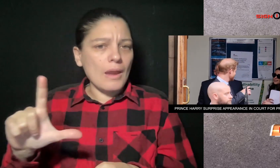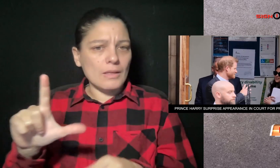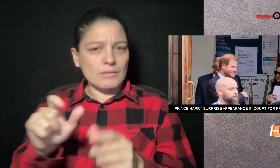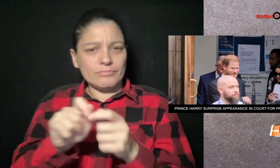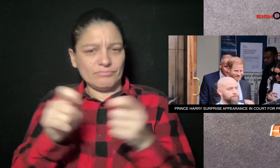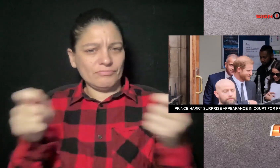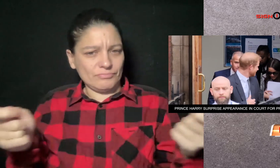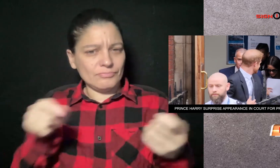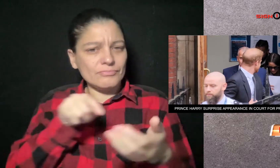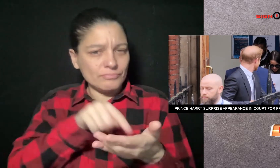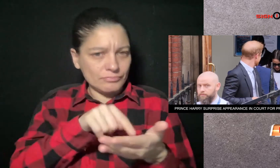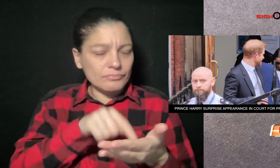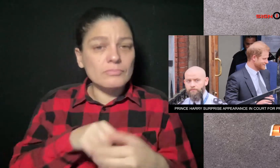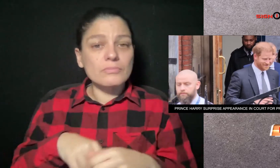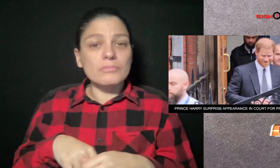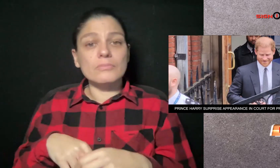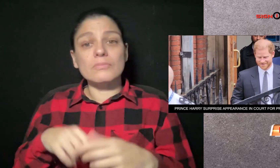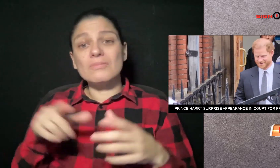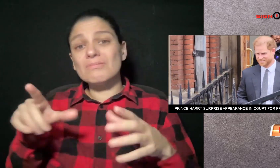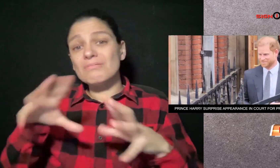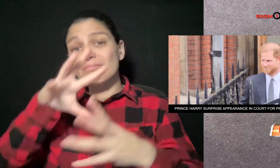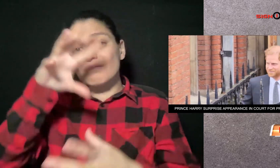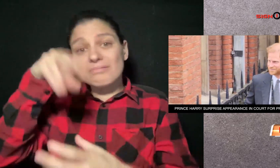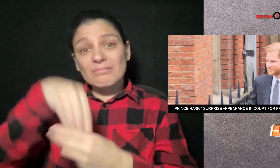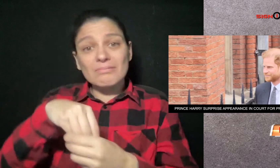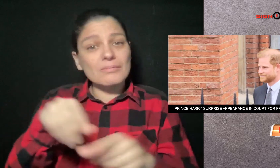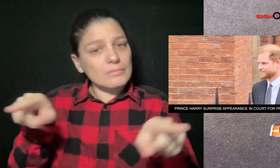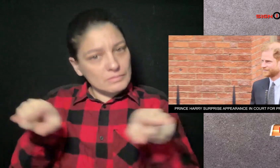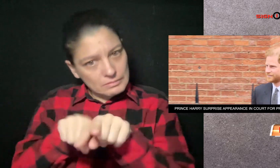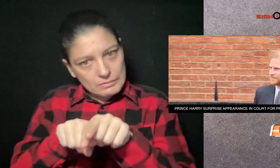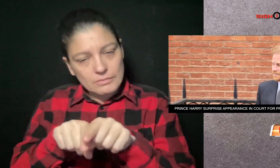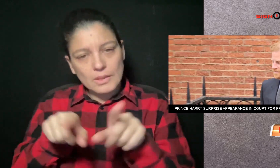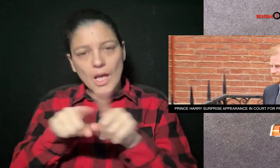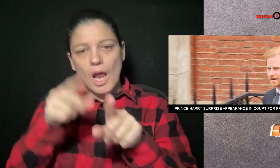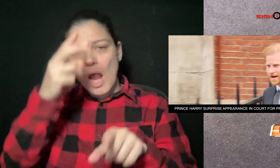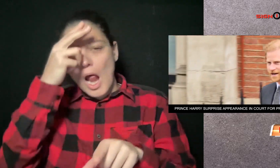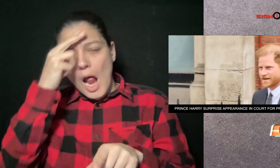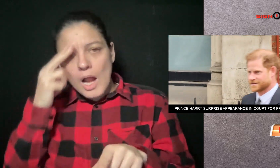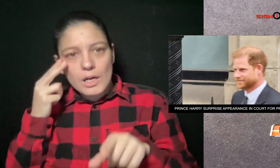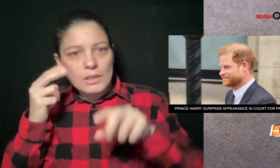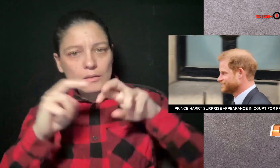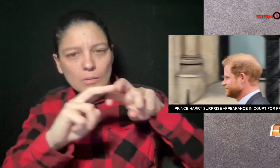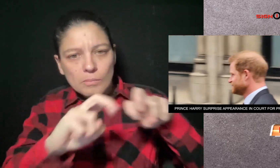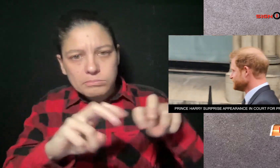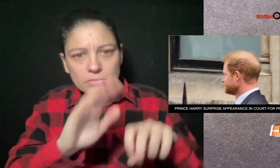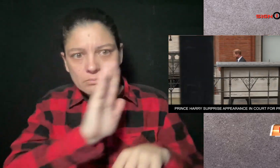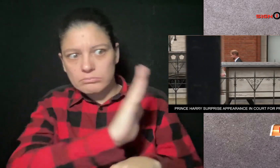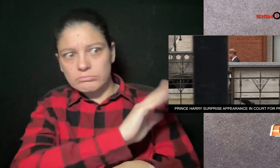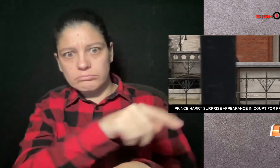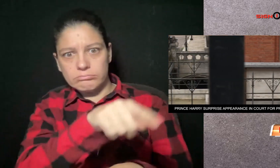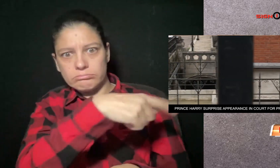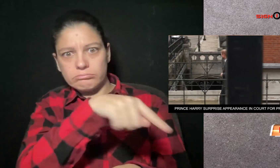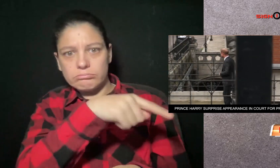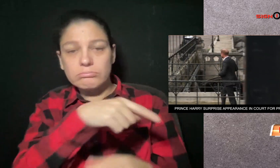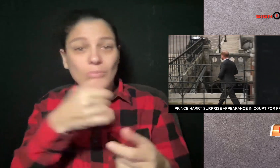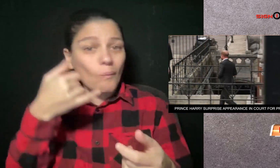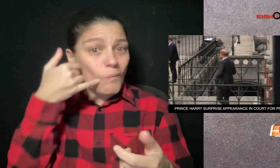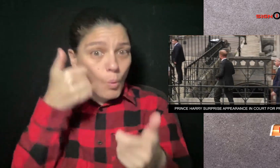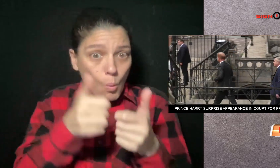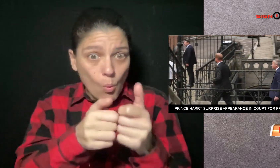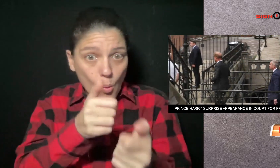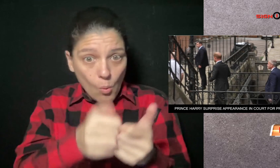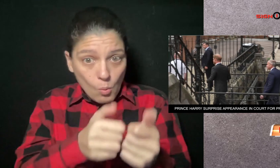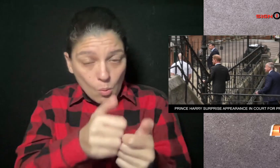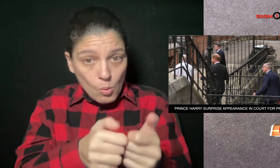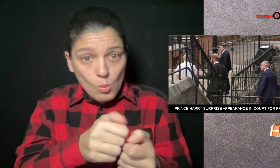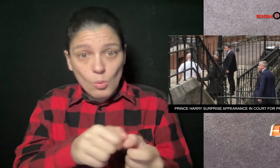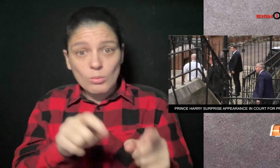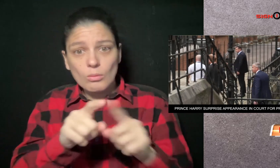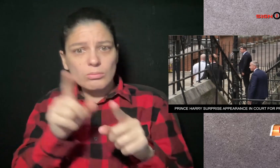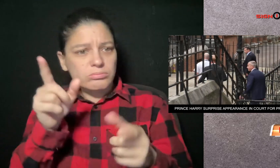of ANL titles the daily mail and the mail the alleged acts include hacking mobile phone